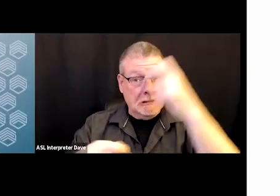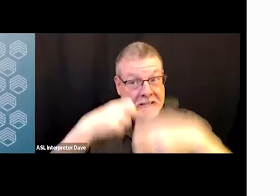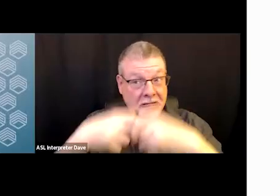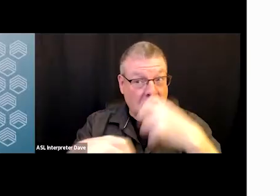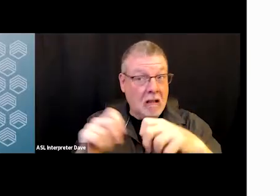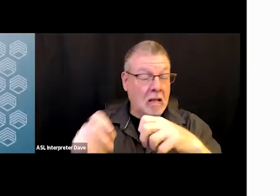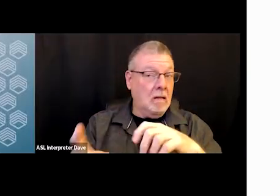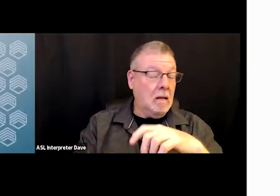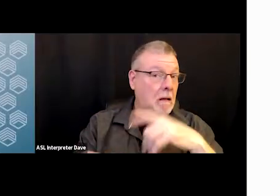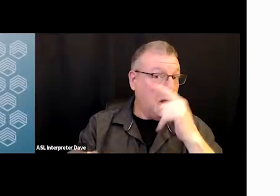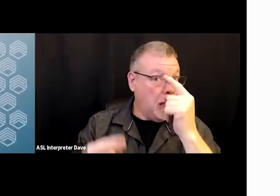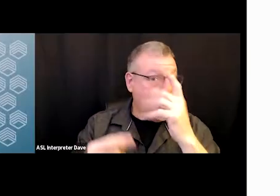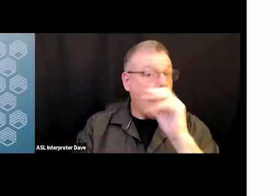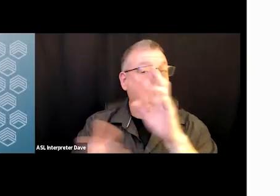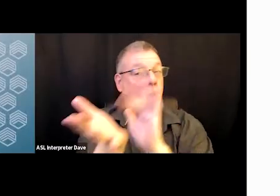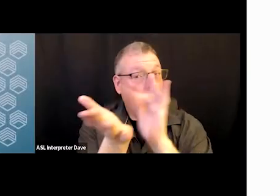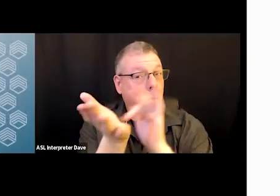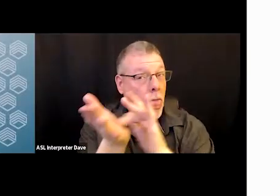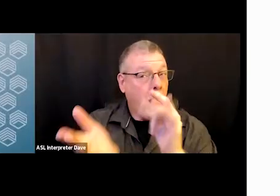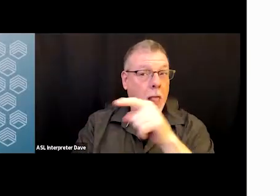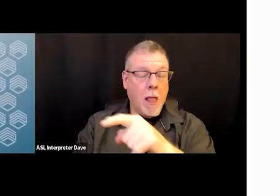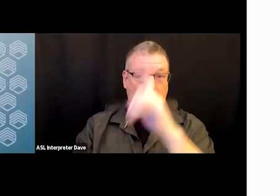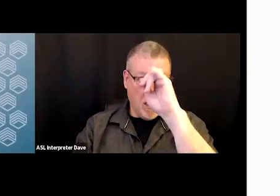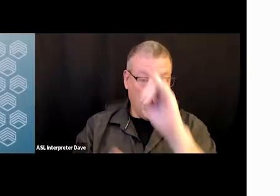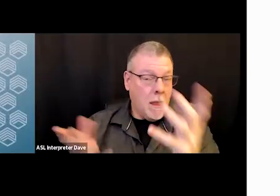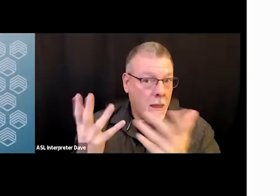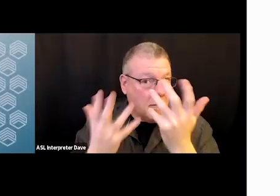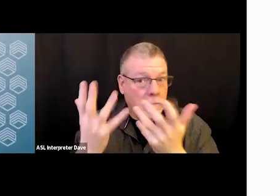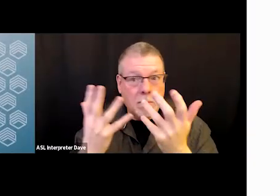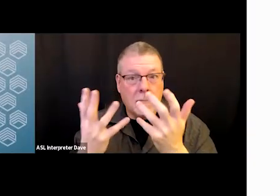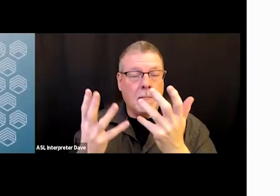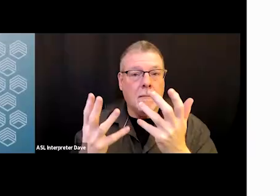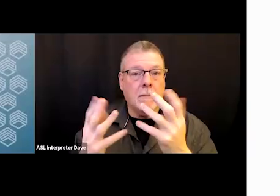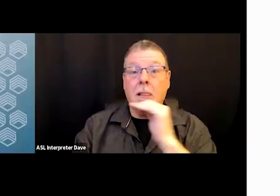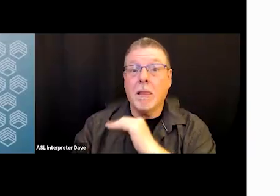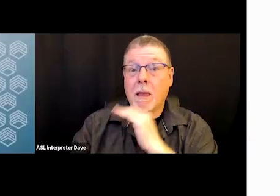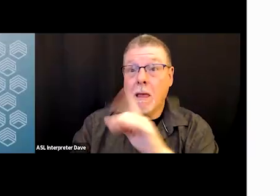Is this person being manipulative? Is this person being dishonest?